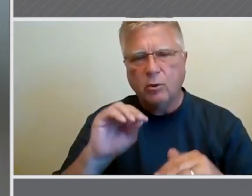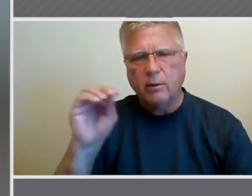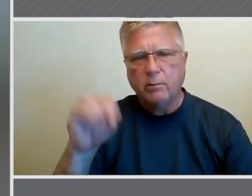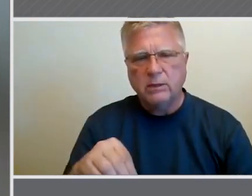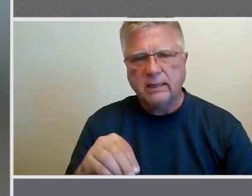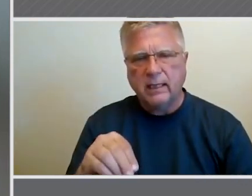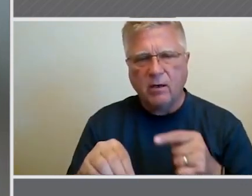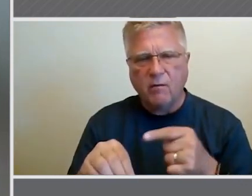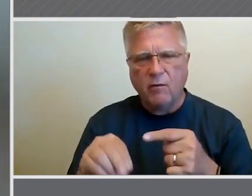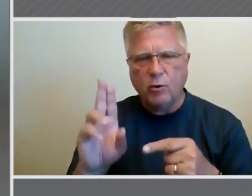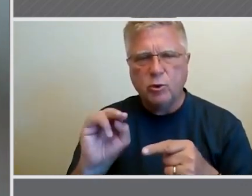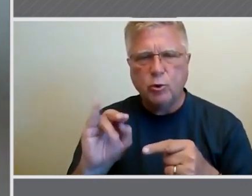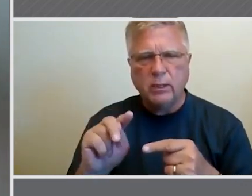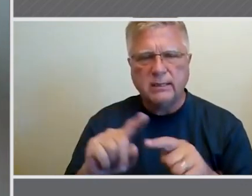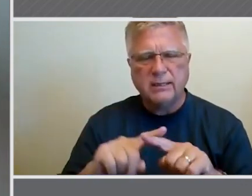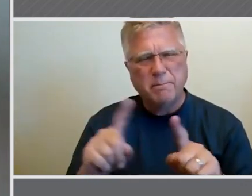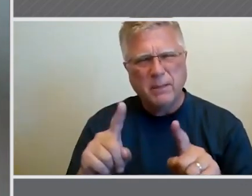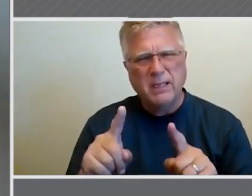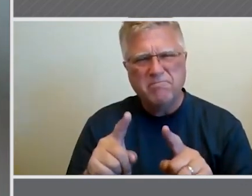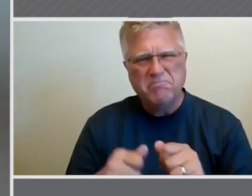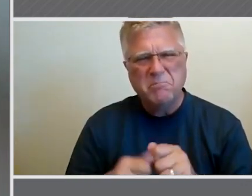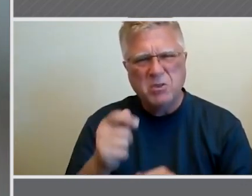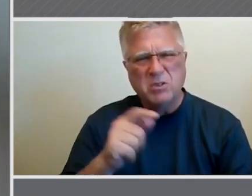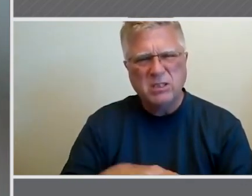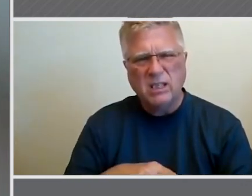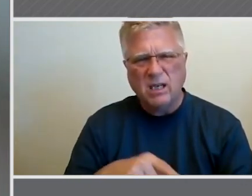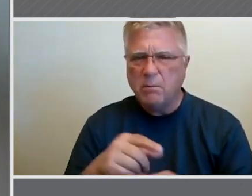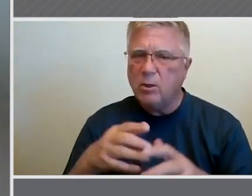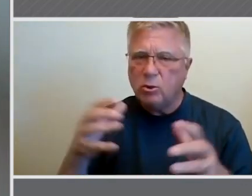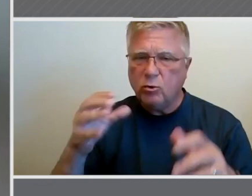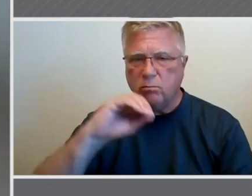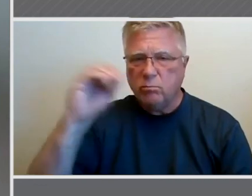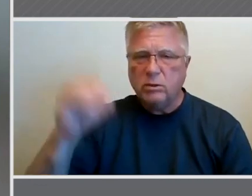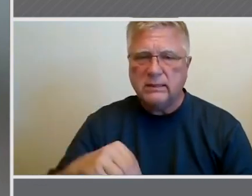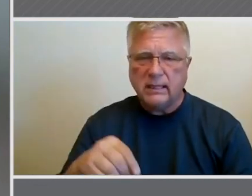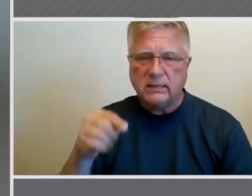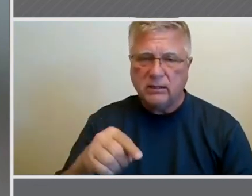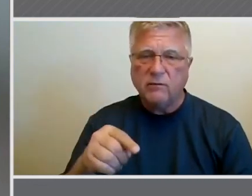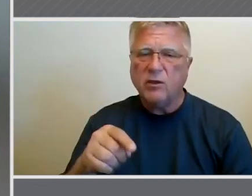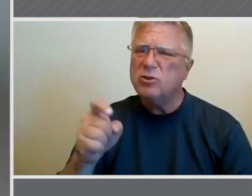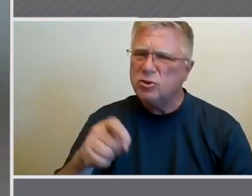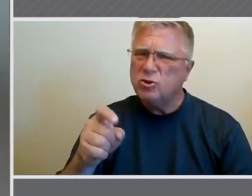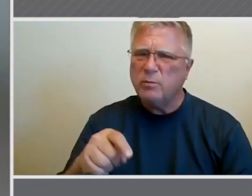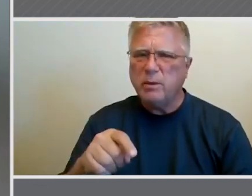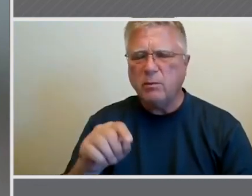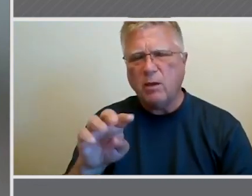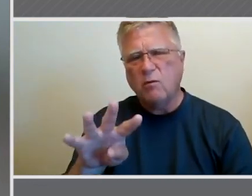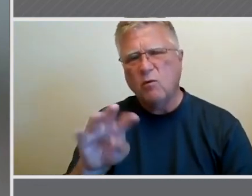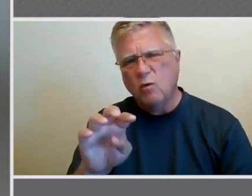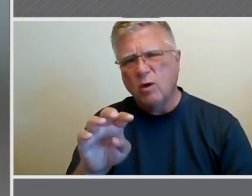But typically, a good chunk of those services should be around 400 or so units that are